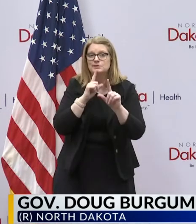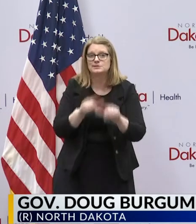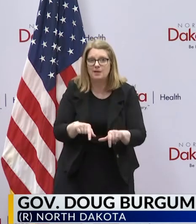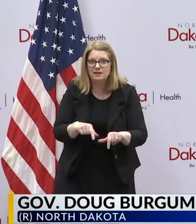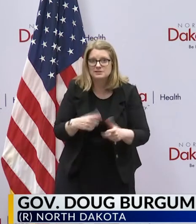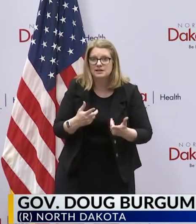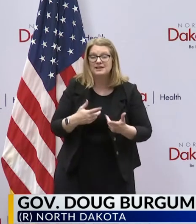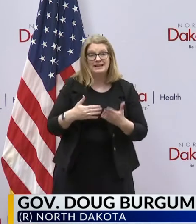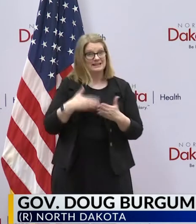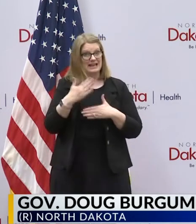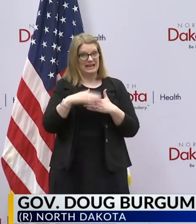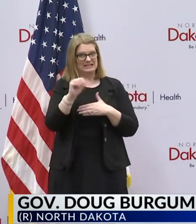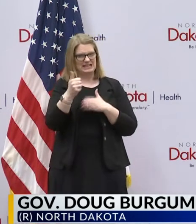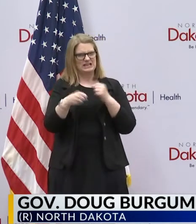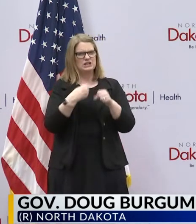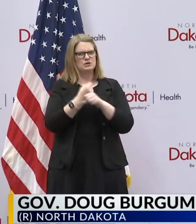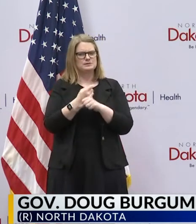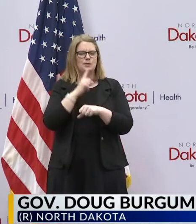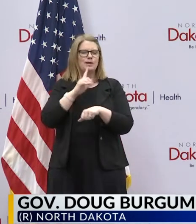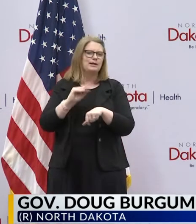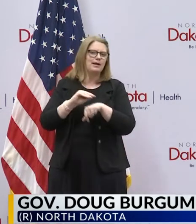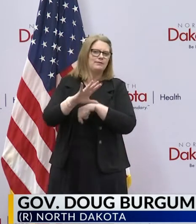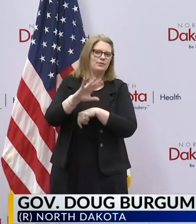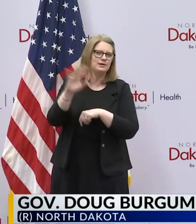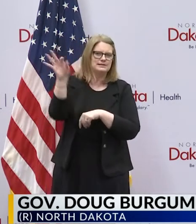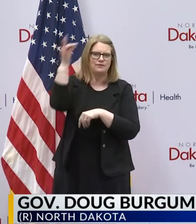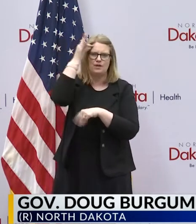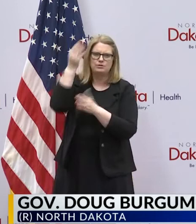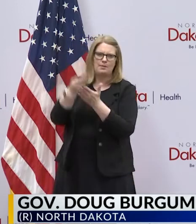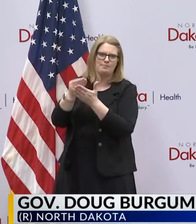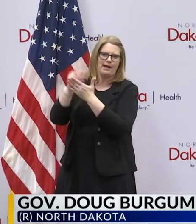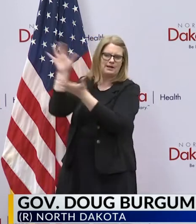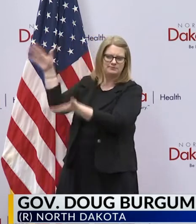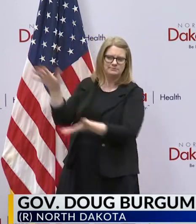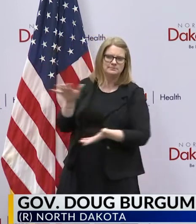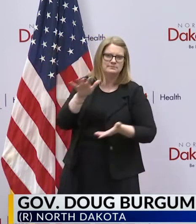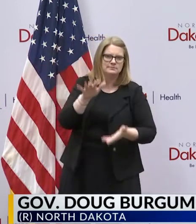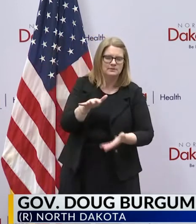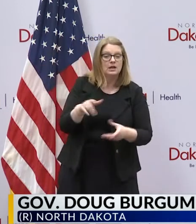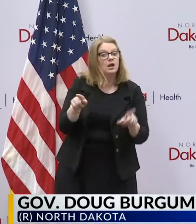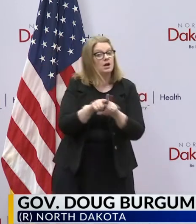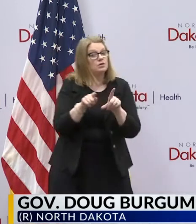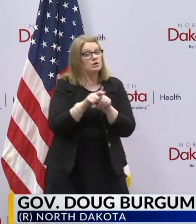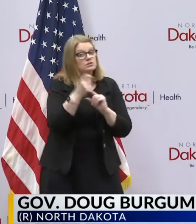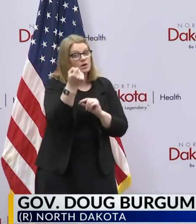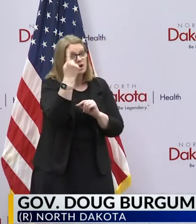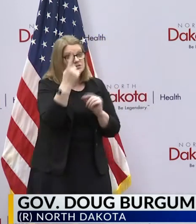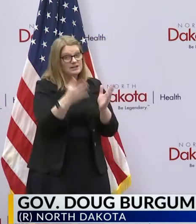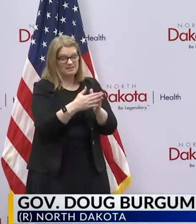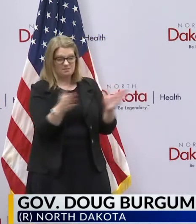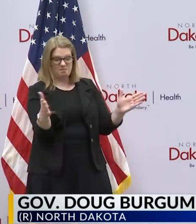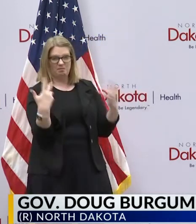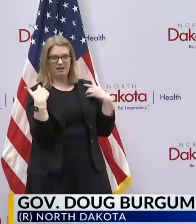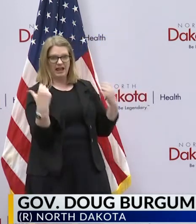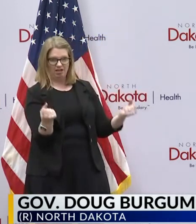GET AN ACCURATE COUNTS, BECAUSE THAT MAKES A BIG DIFFERENCE IN OUR FEDERAL FUNDING OVER THE NEXT DECADE. IT ALSO CAN HELP US MORE